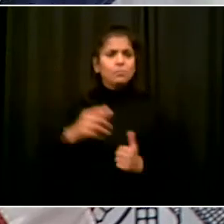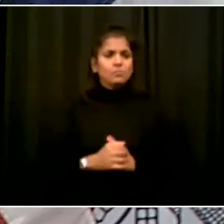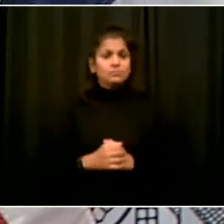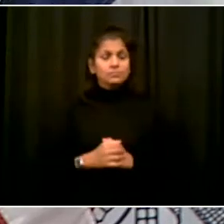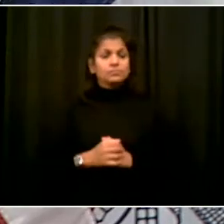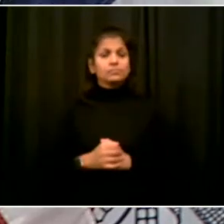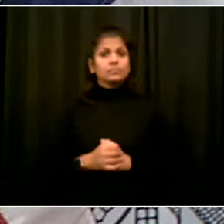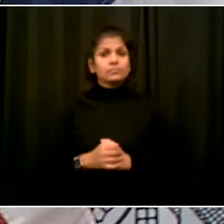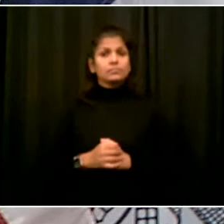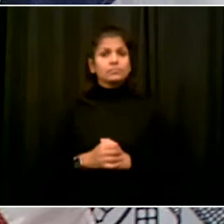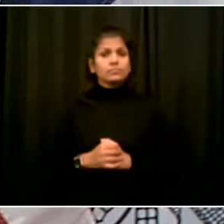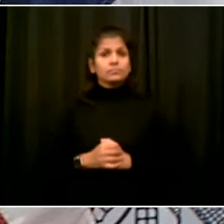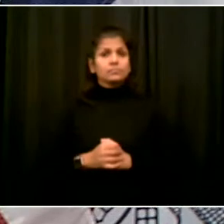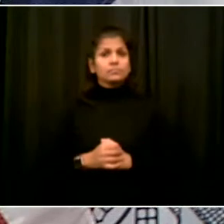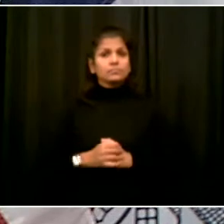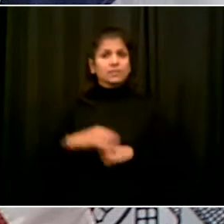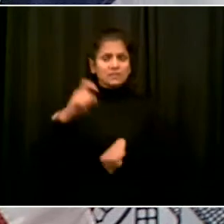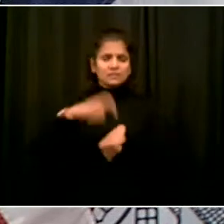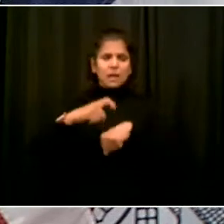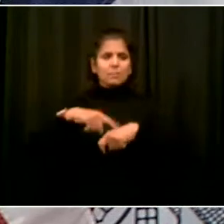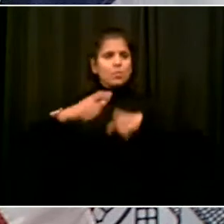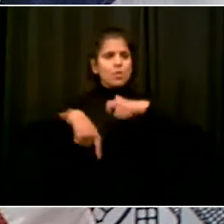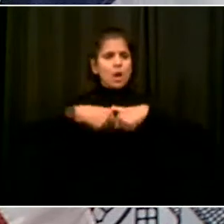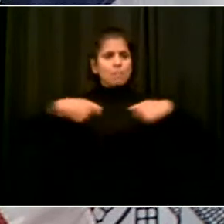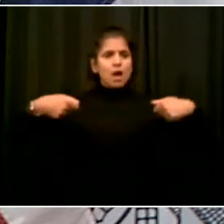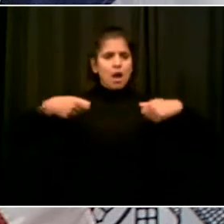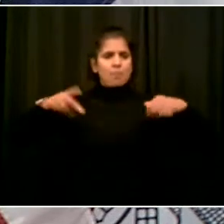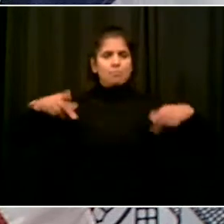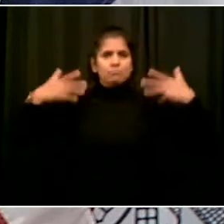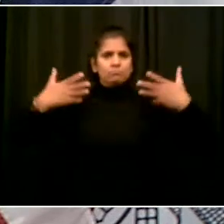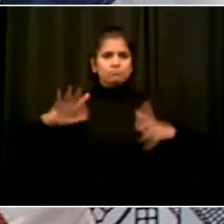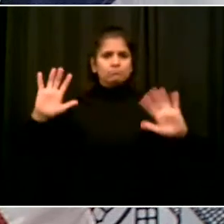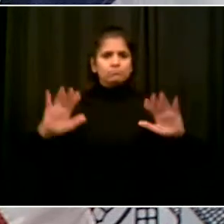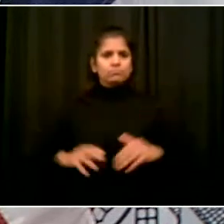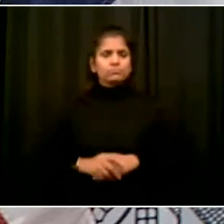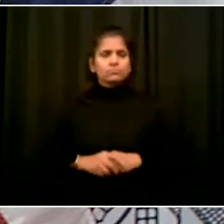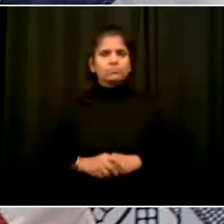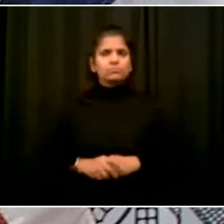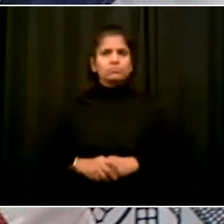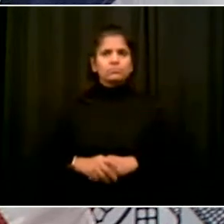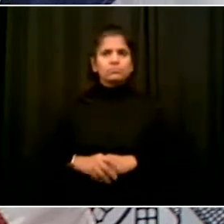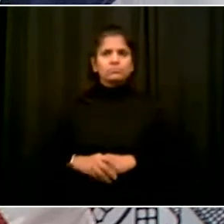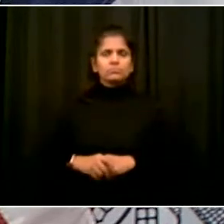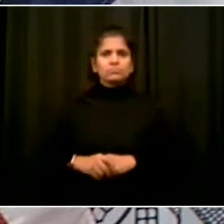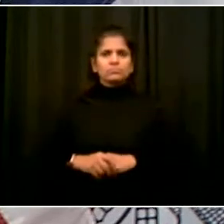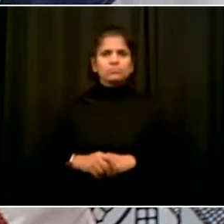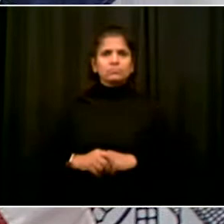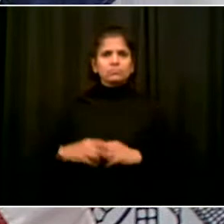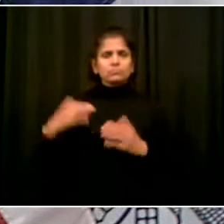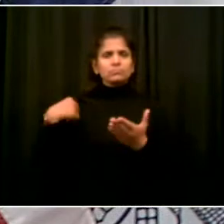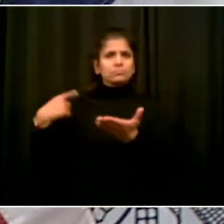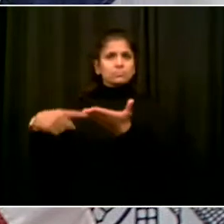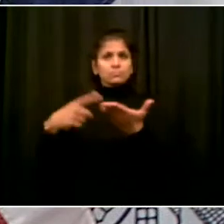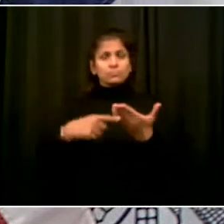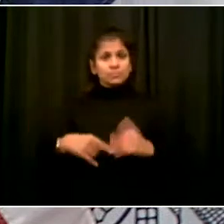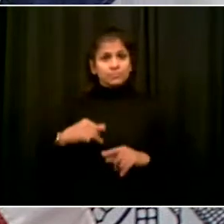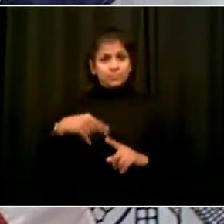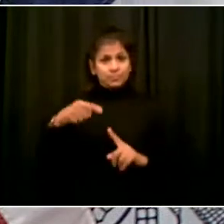I WILL L CHECCK FOR THE CURRENT STATUS BUT I THINK IT HAS BEGUN TO HAPPEN AND IT WILL HAPPEN EVEN MORE IN THE COMING